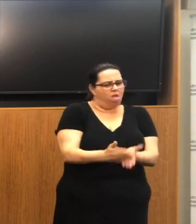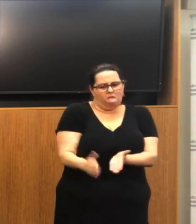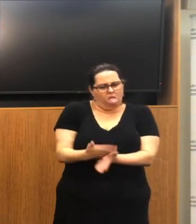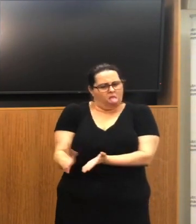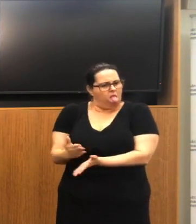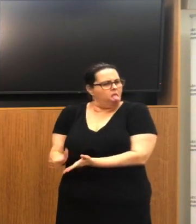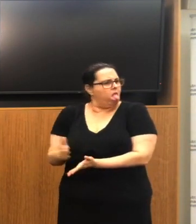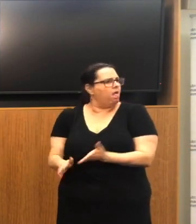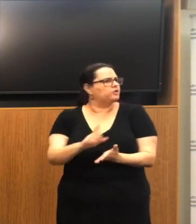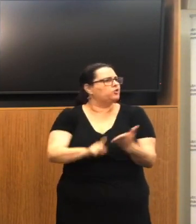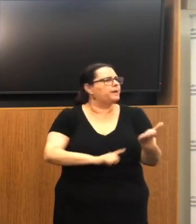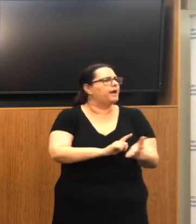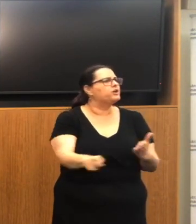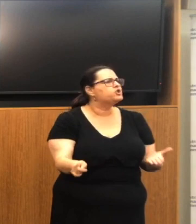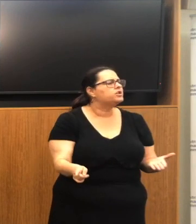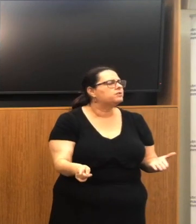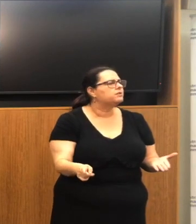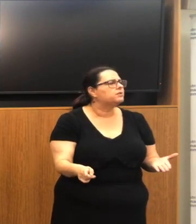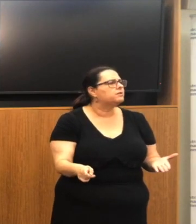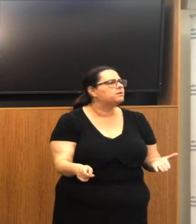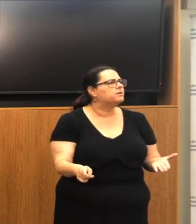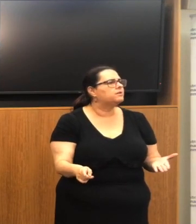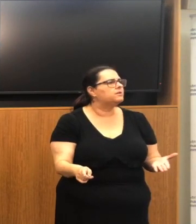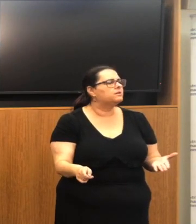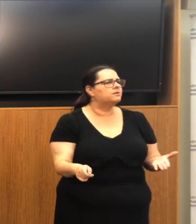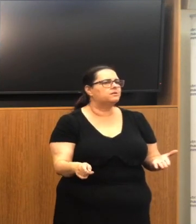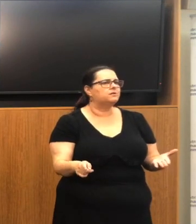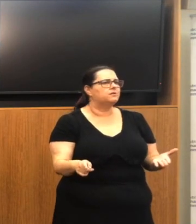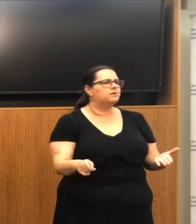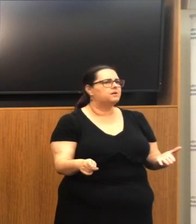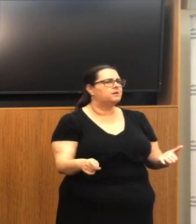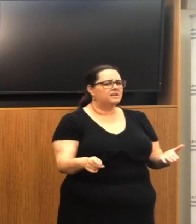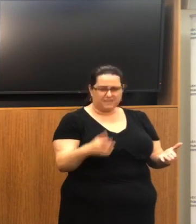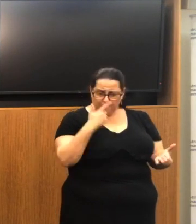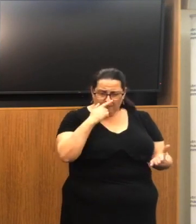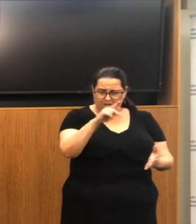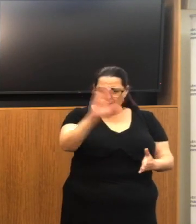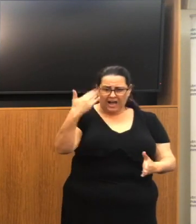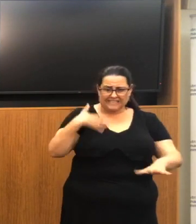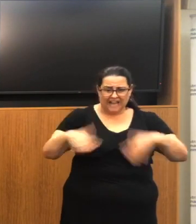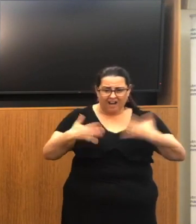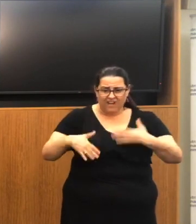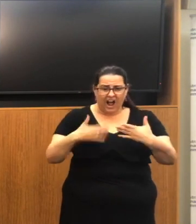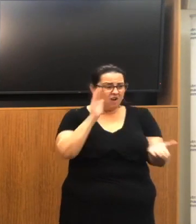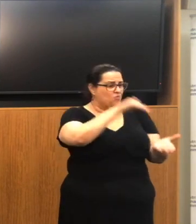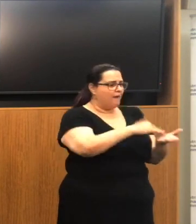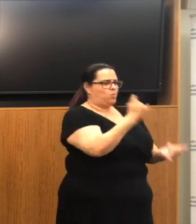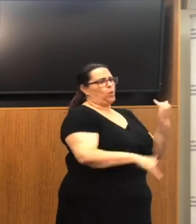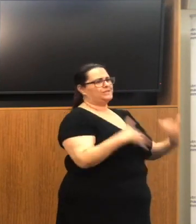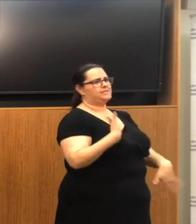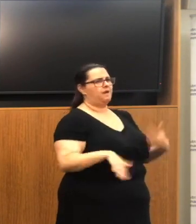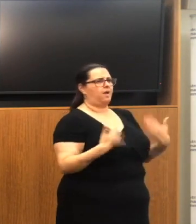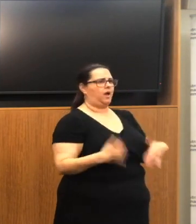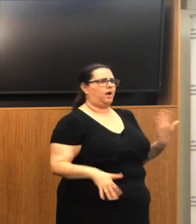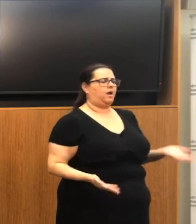and that people have been through so much already have to suffer through that again after going through